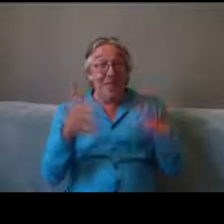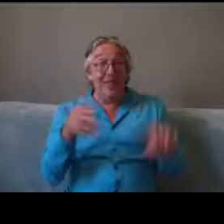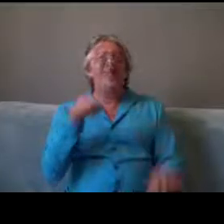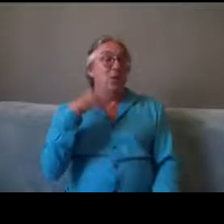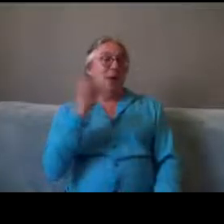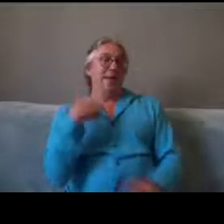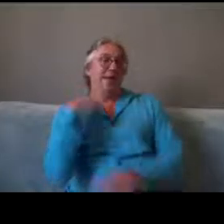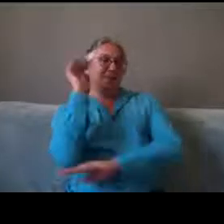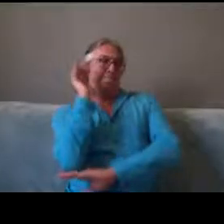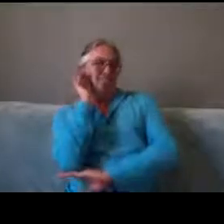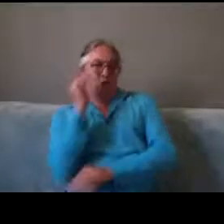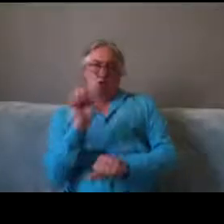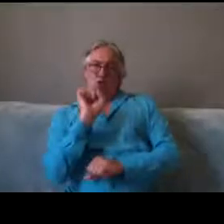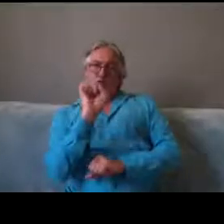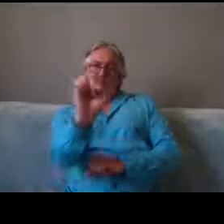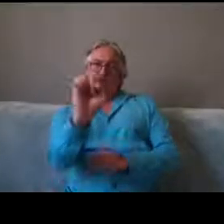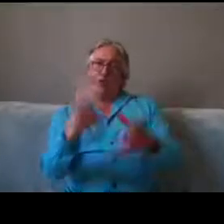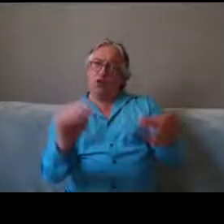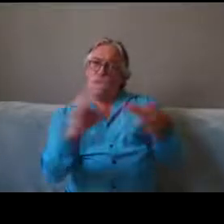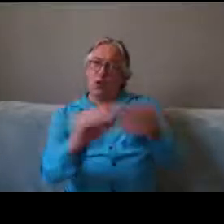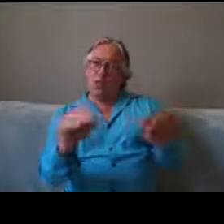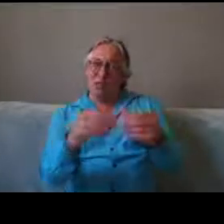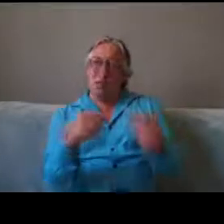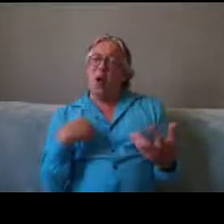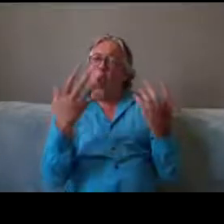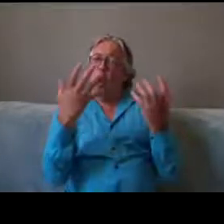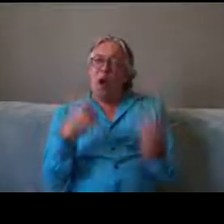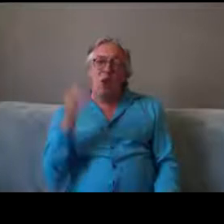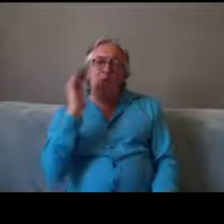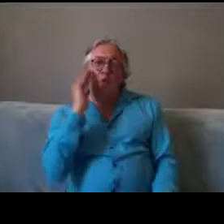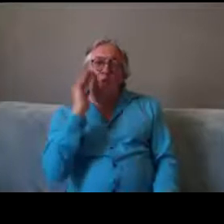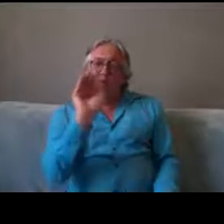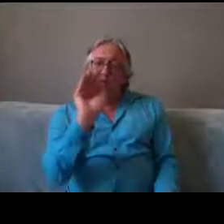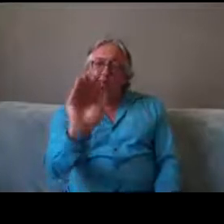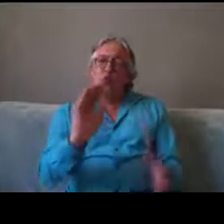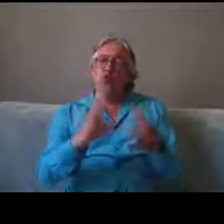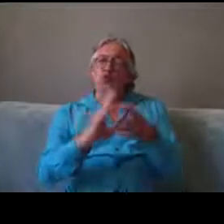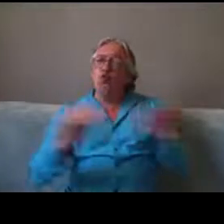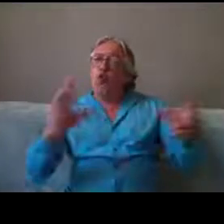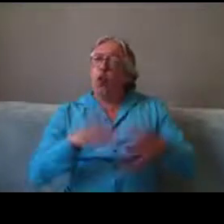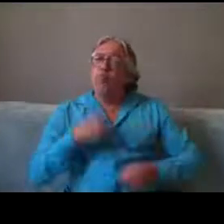But as we'll hear in one minute, it’s much more than that.